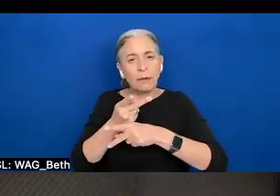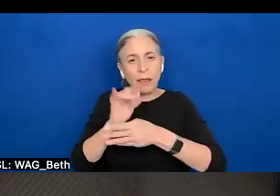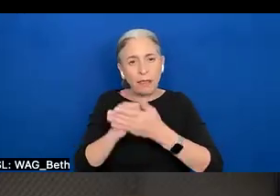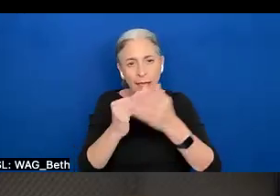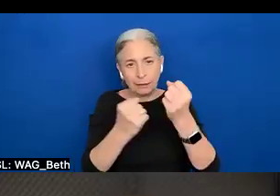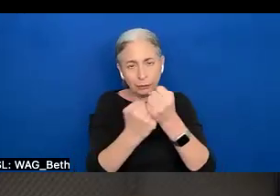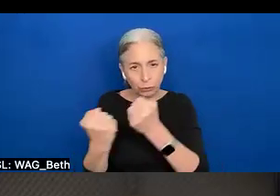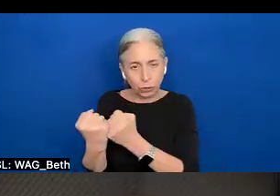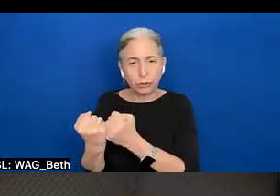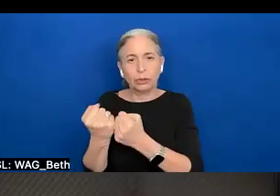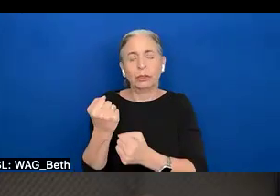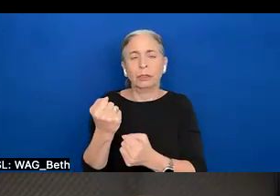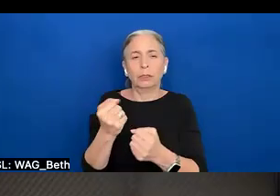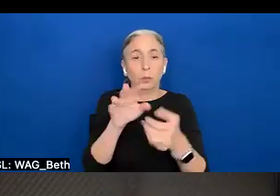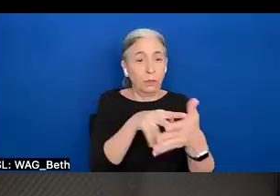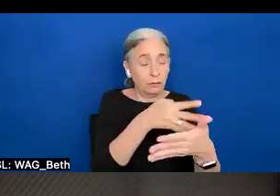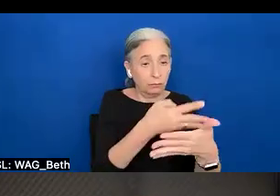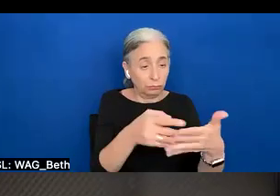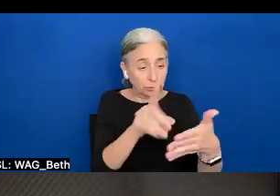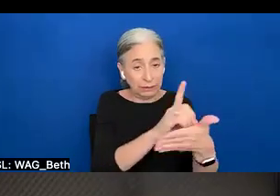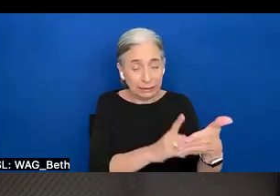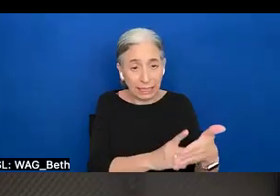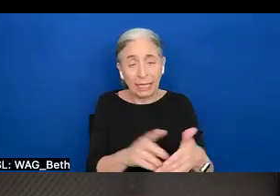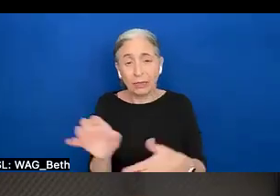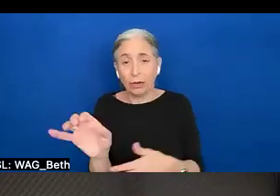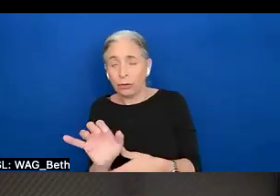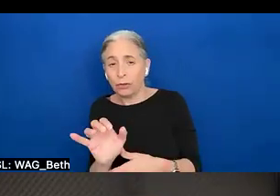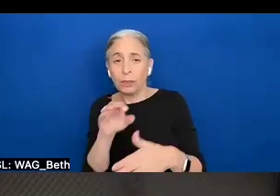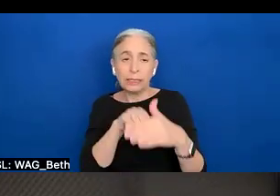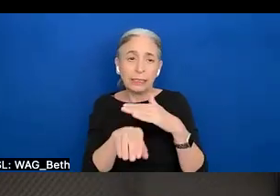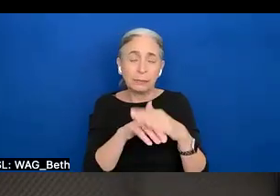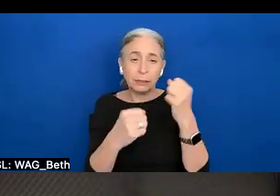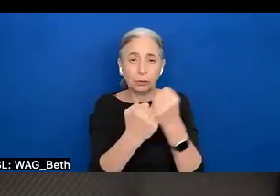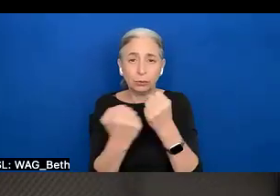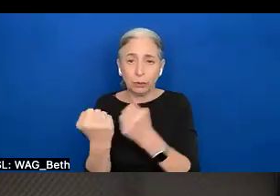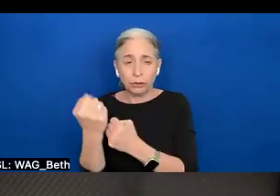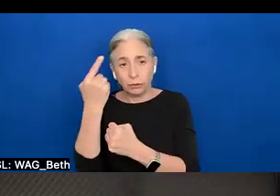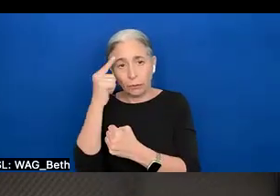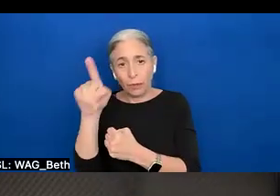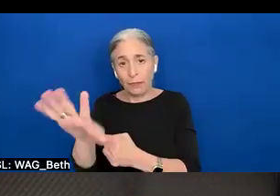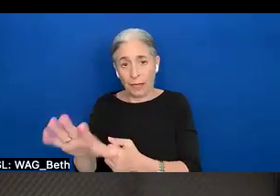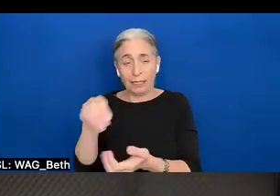in graphic design and in the accessible structure of the document.